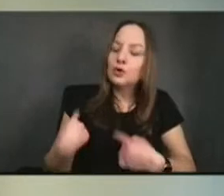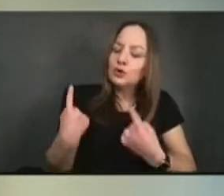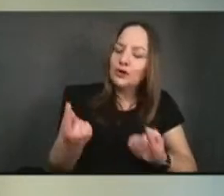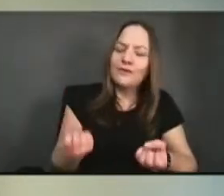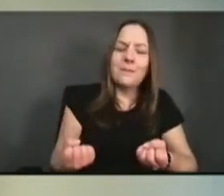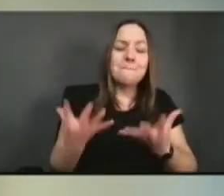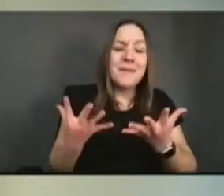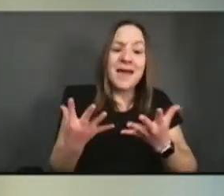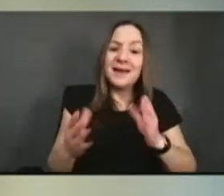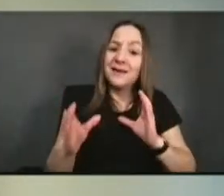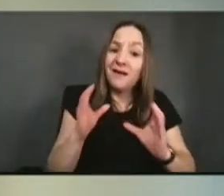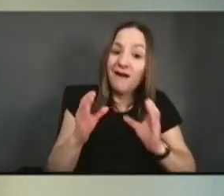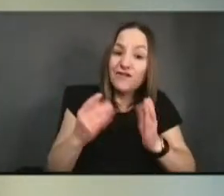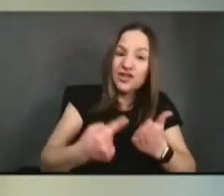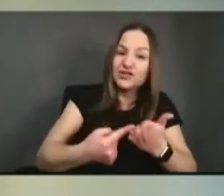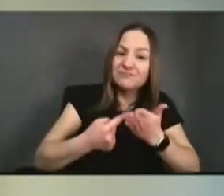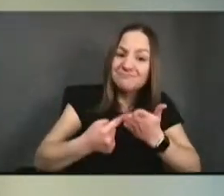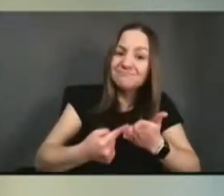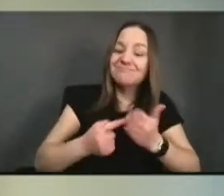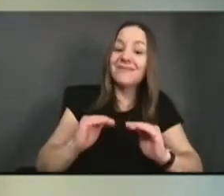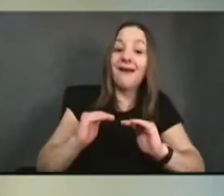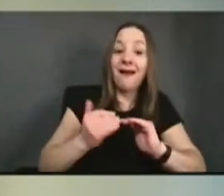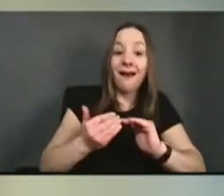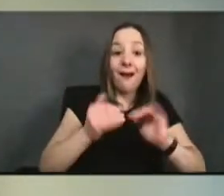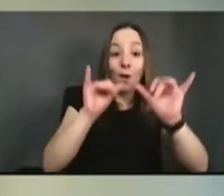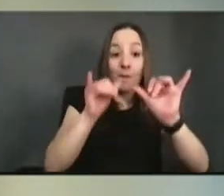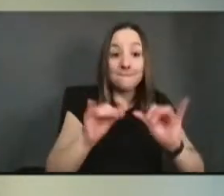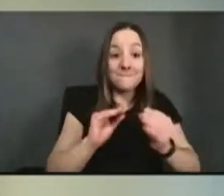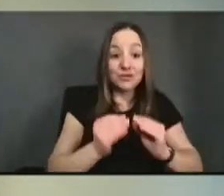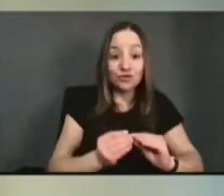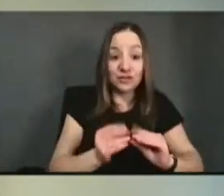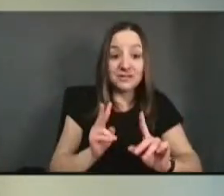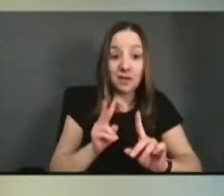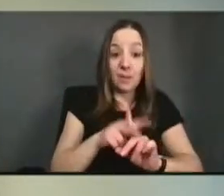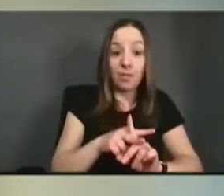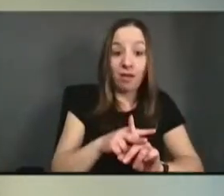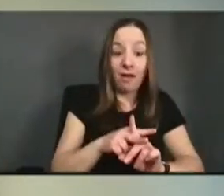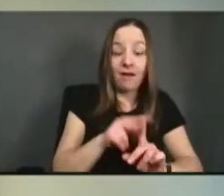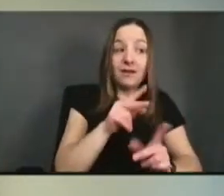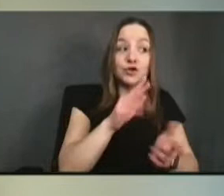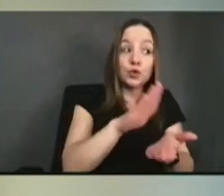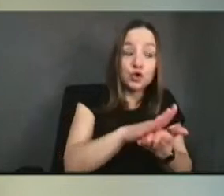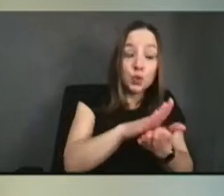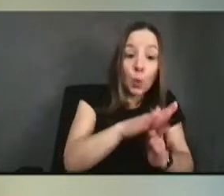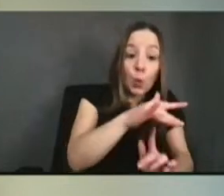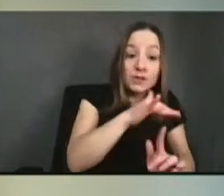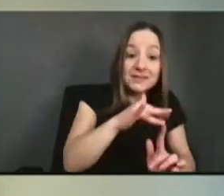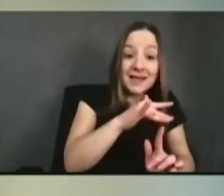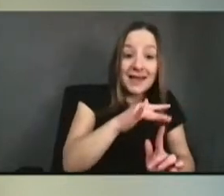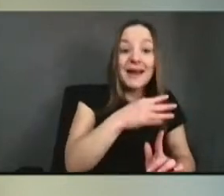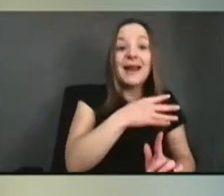shift. We had many conversations over the past month. About how